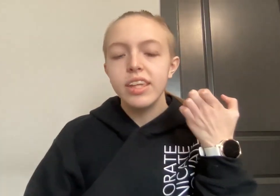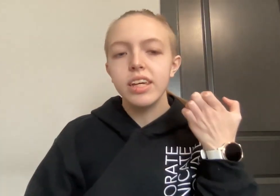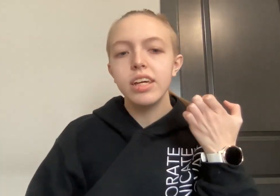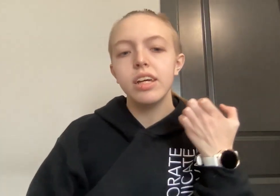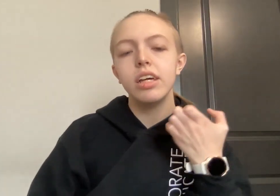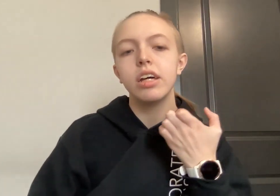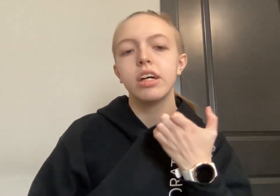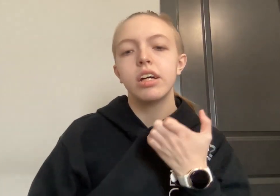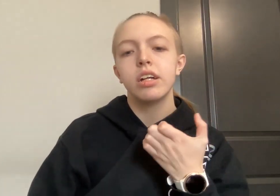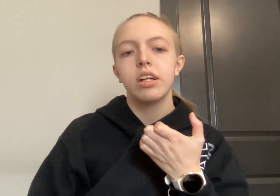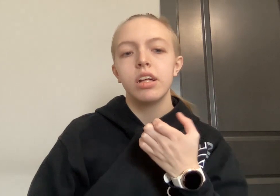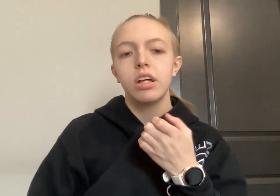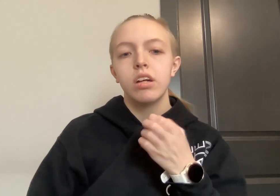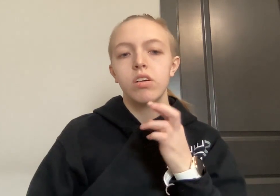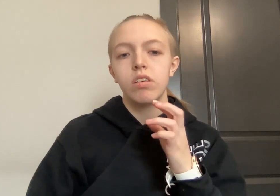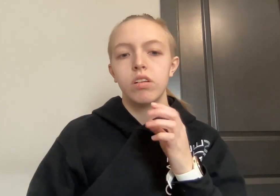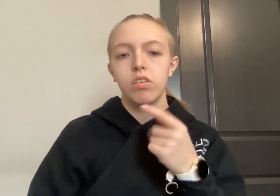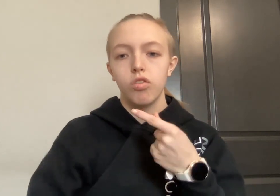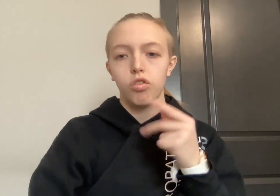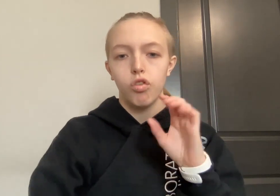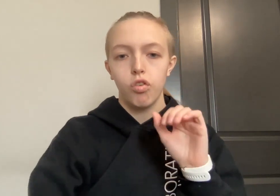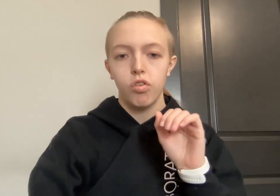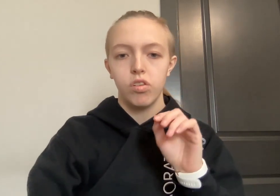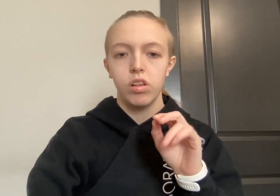The grammar structure